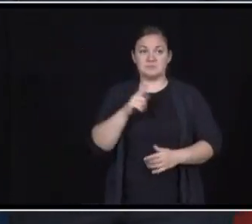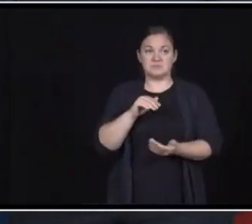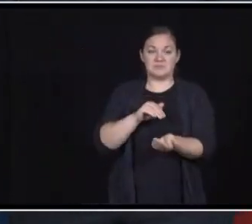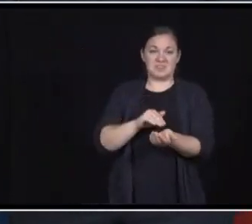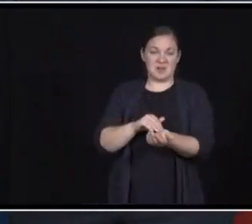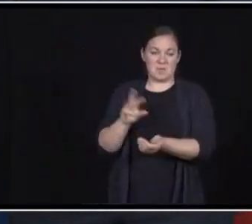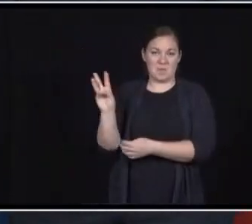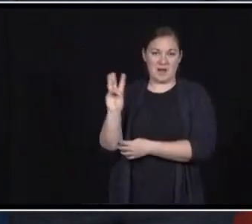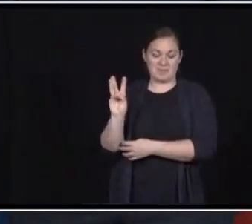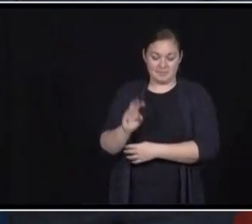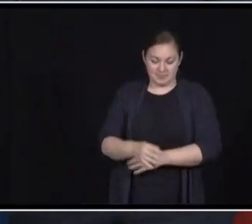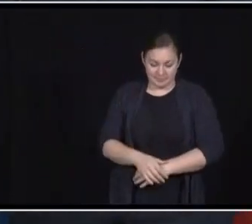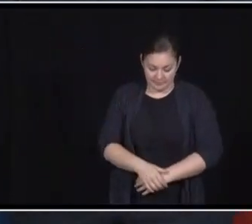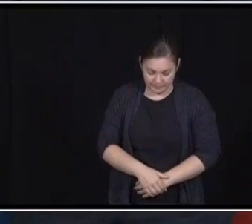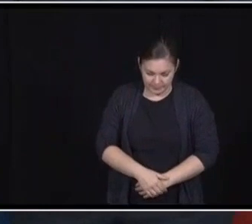Auto wall.